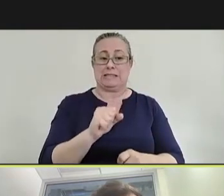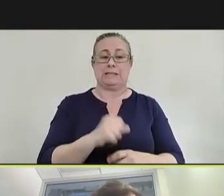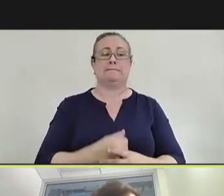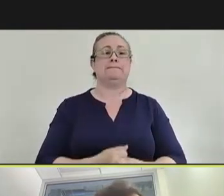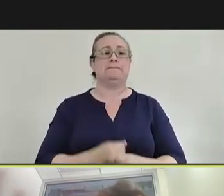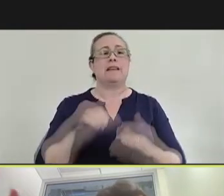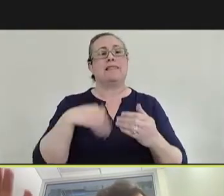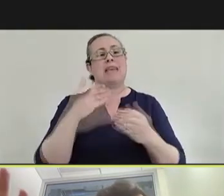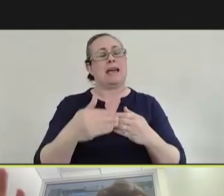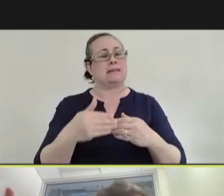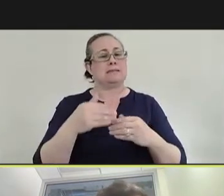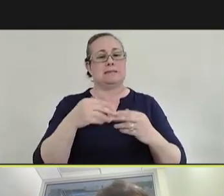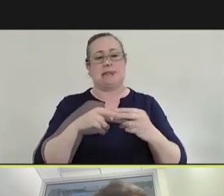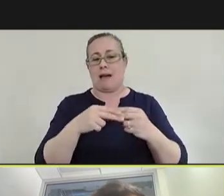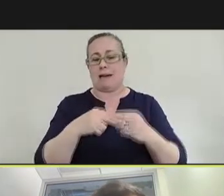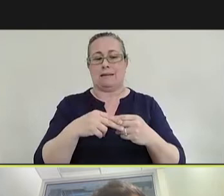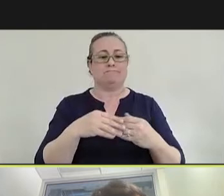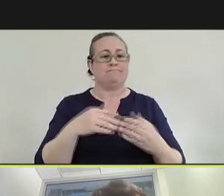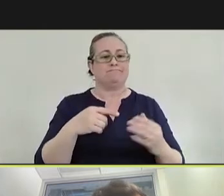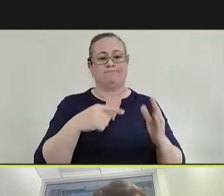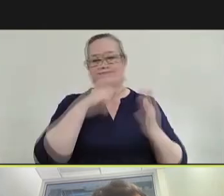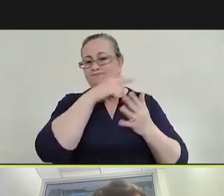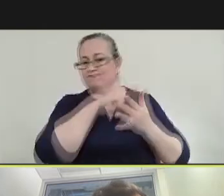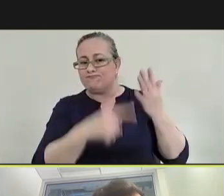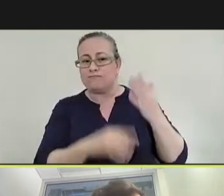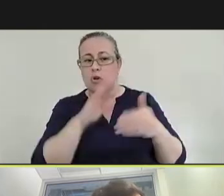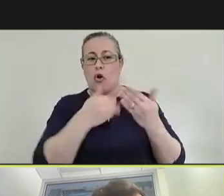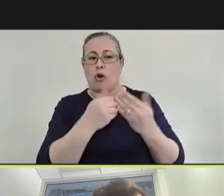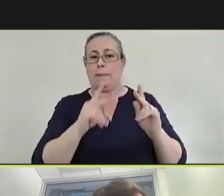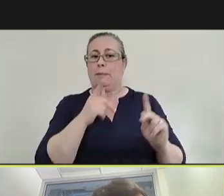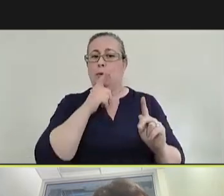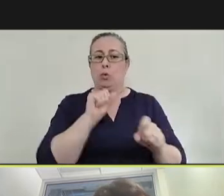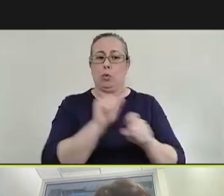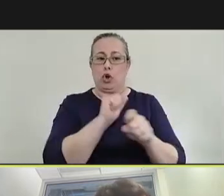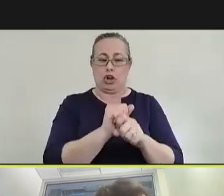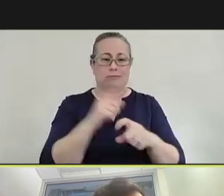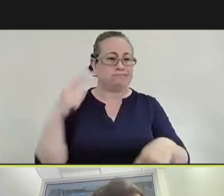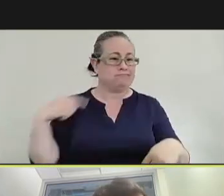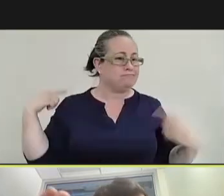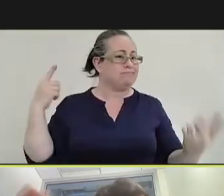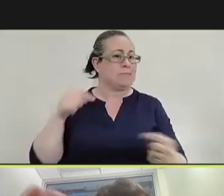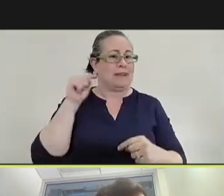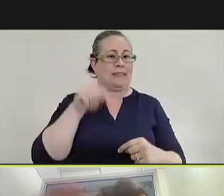Just to acknowledge the people that have worked on all this stuff, the data I presented here, Neil,